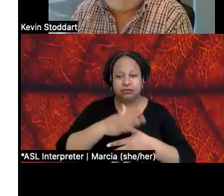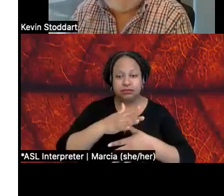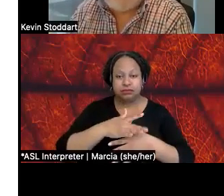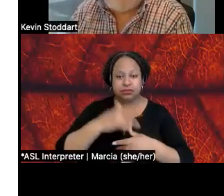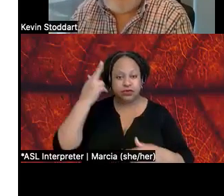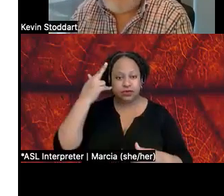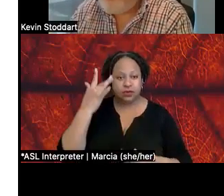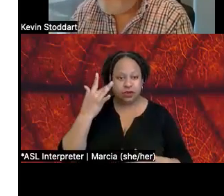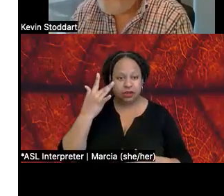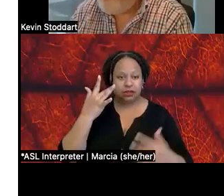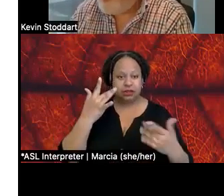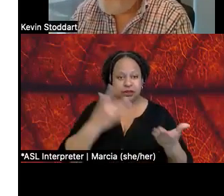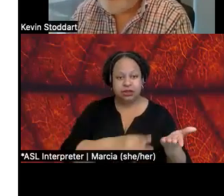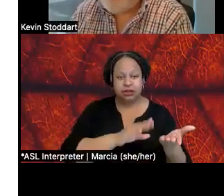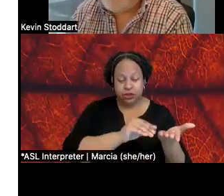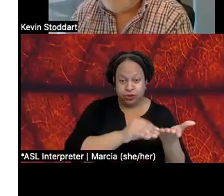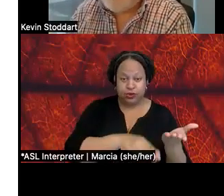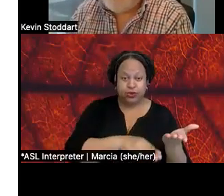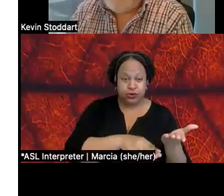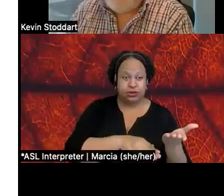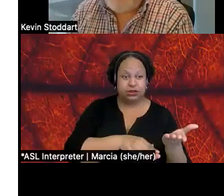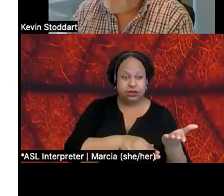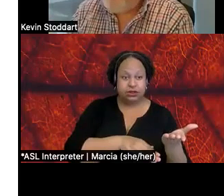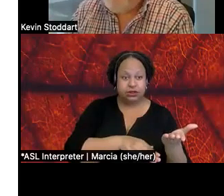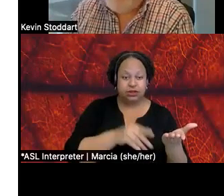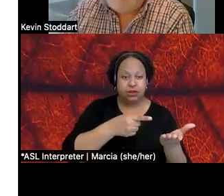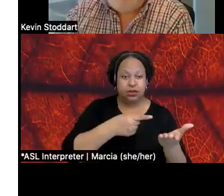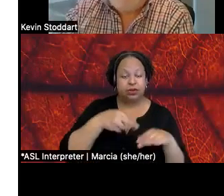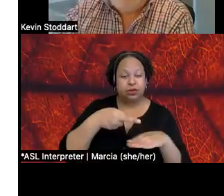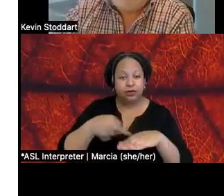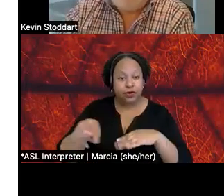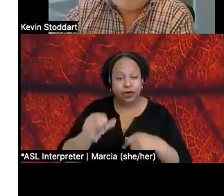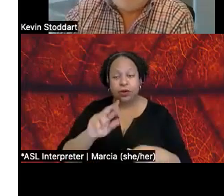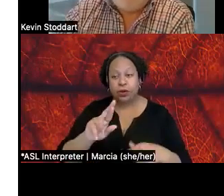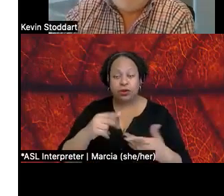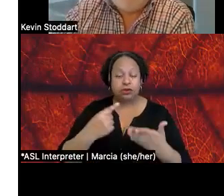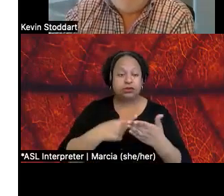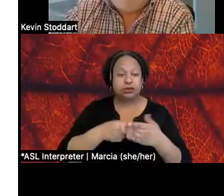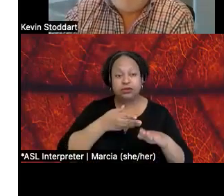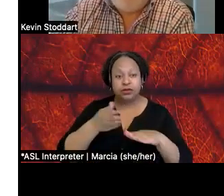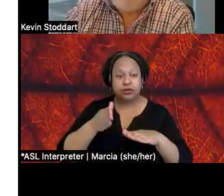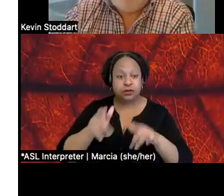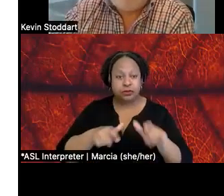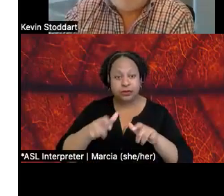we see many professionals who are having problems in their work lives.